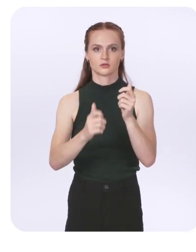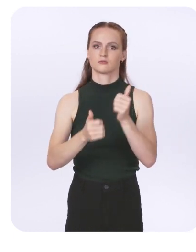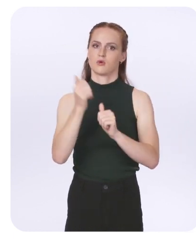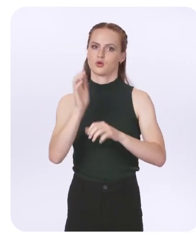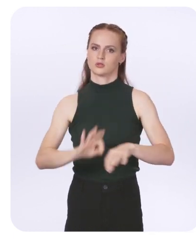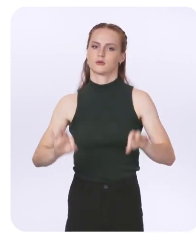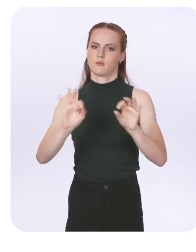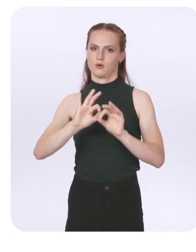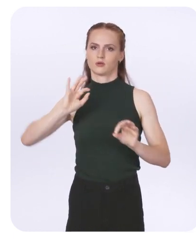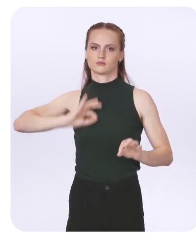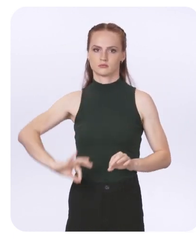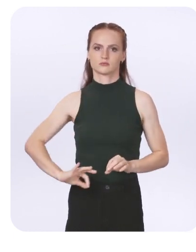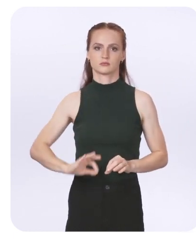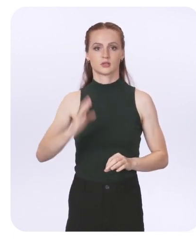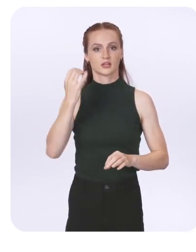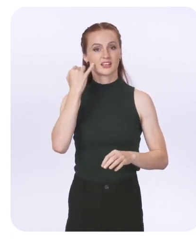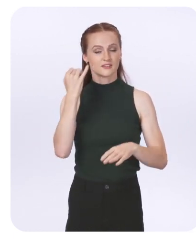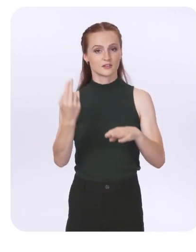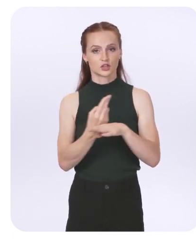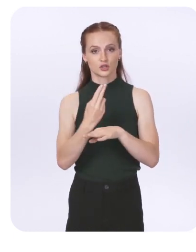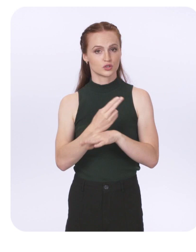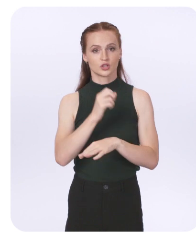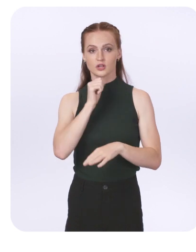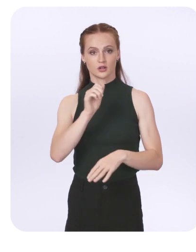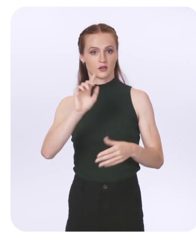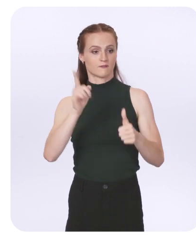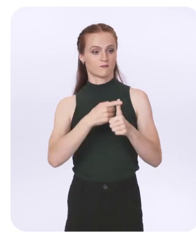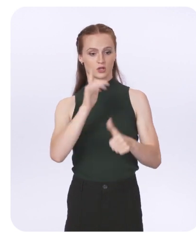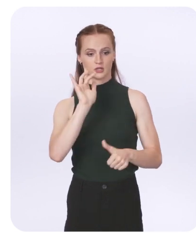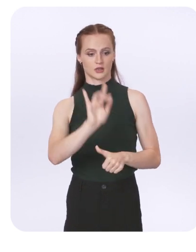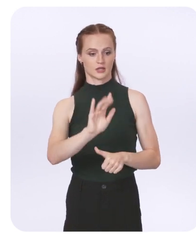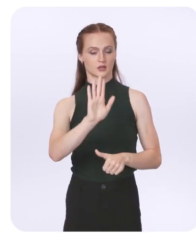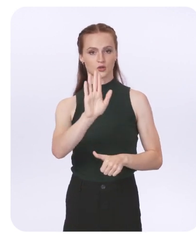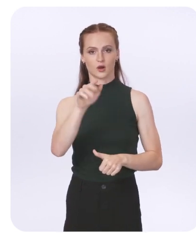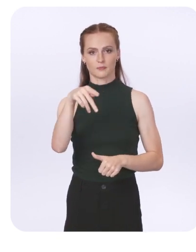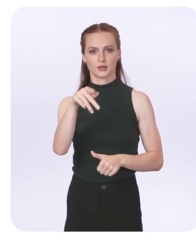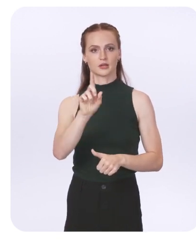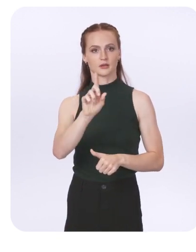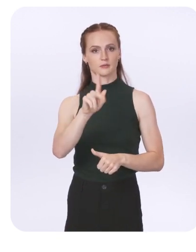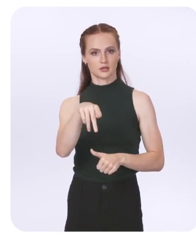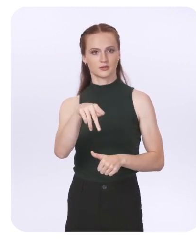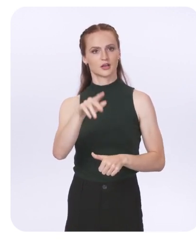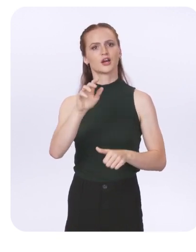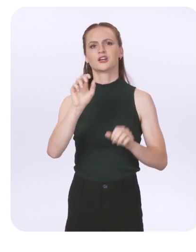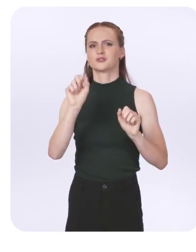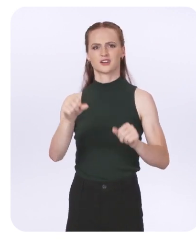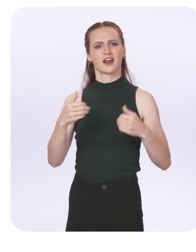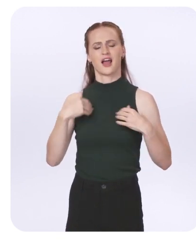your combined reach to unique clicks is the user seeing your product on store and clicking into your PDP.